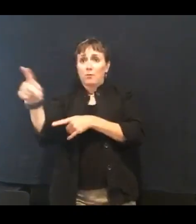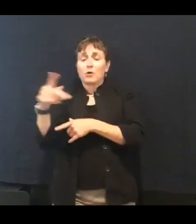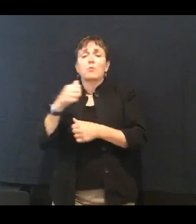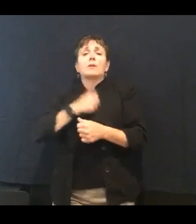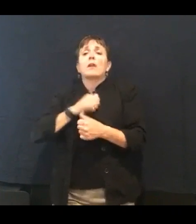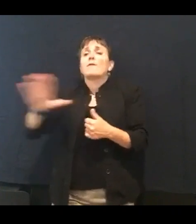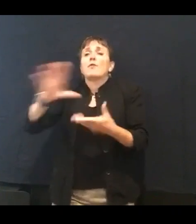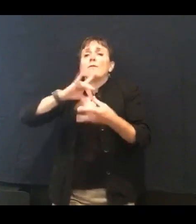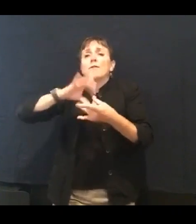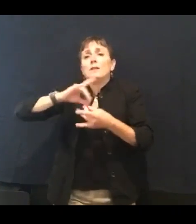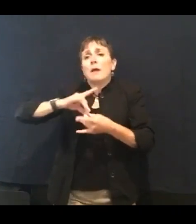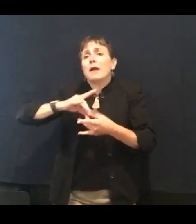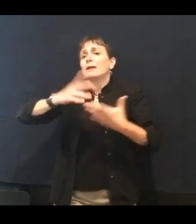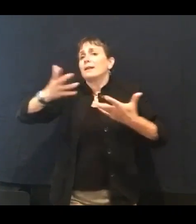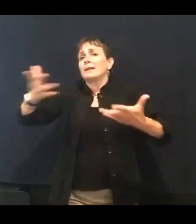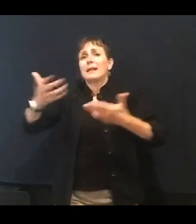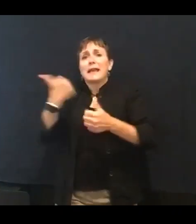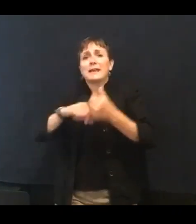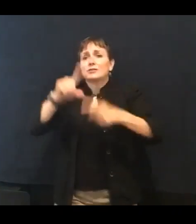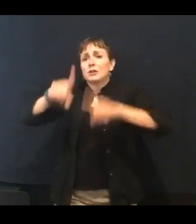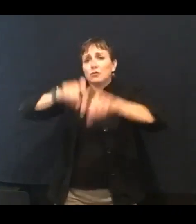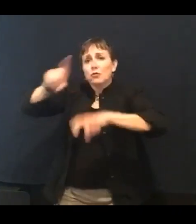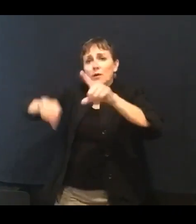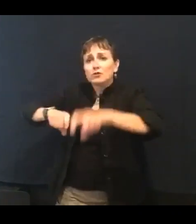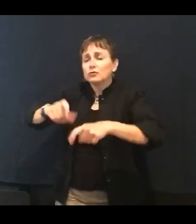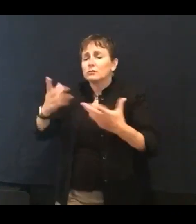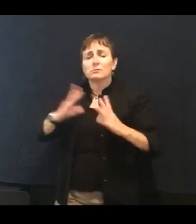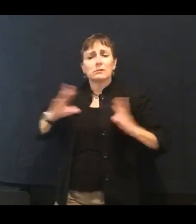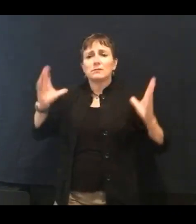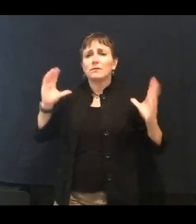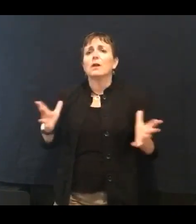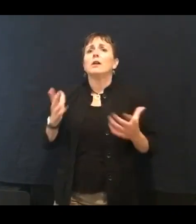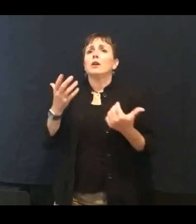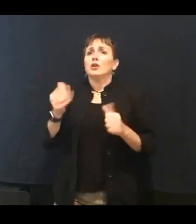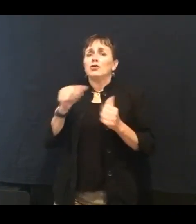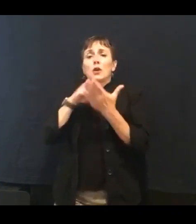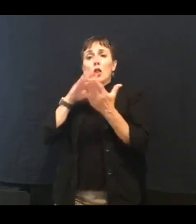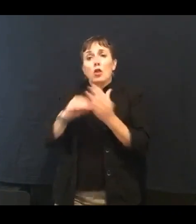any questions. Please feel free to learn more there, where you can read articles and interviews,